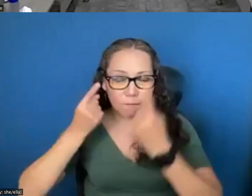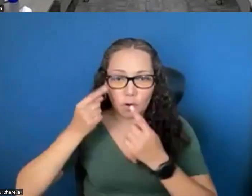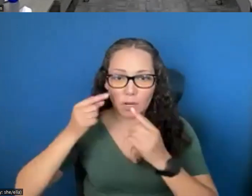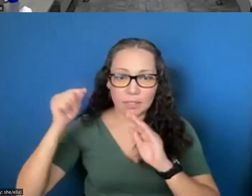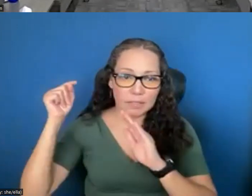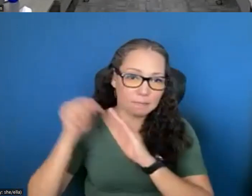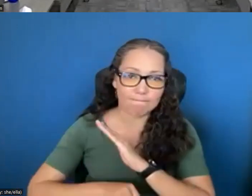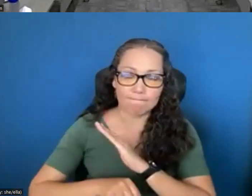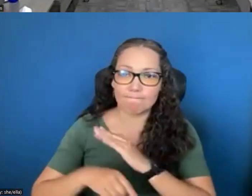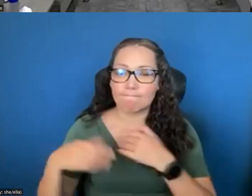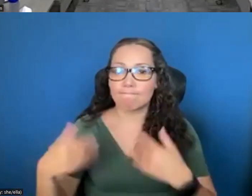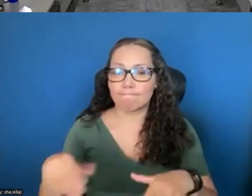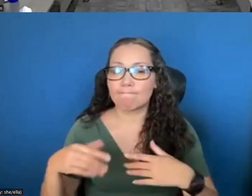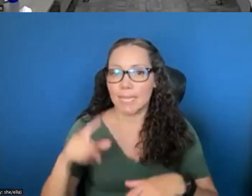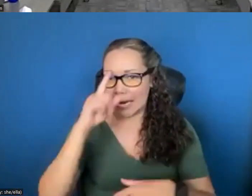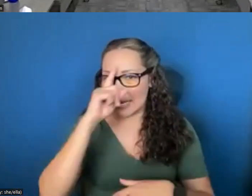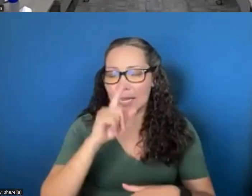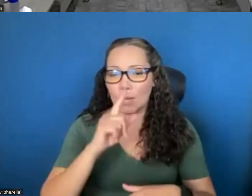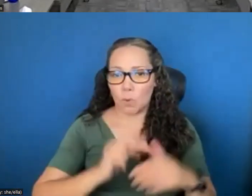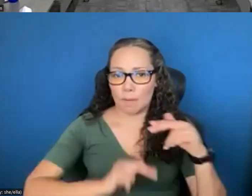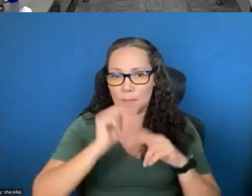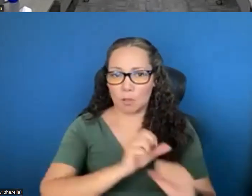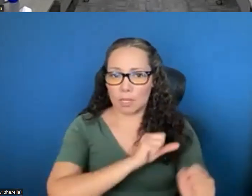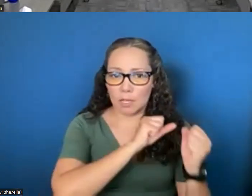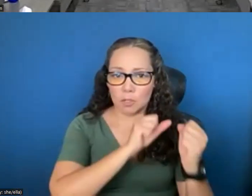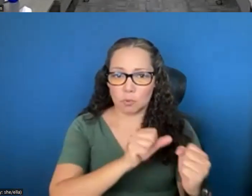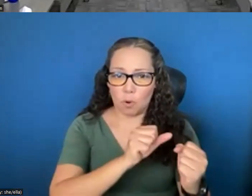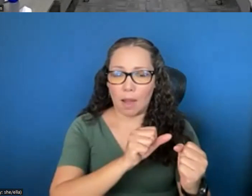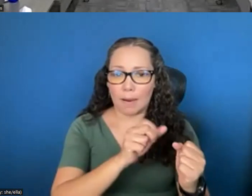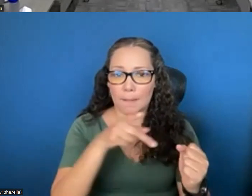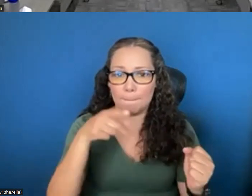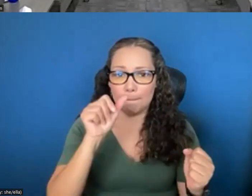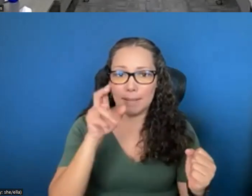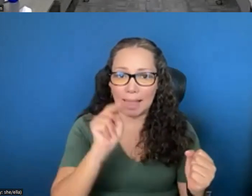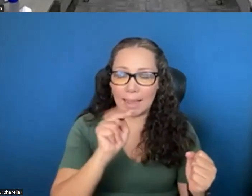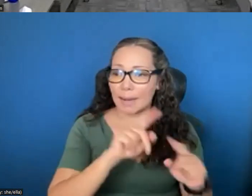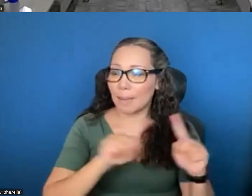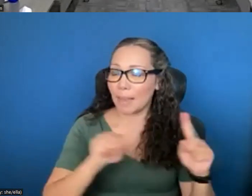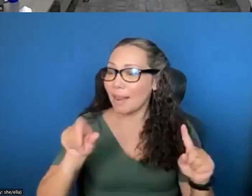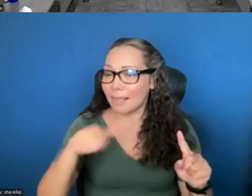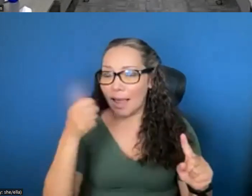out a really strong plan um obviously the next steps will be how do we implement this plan and